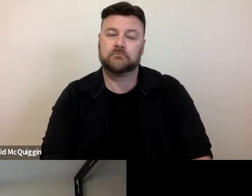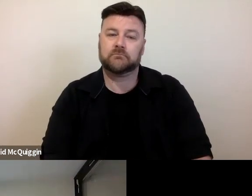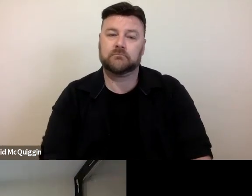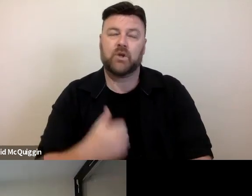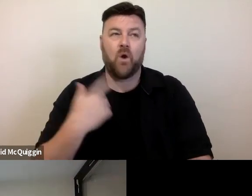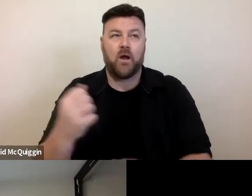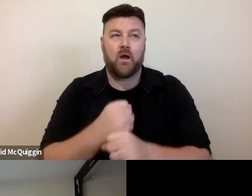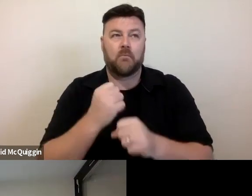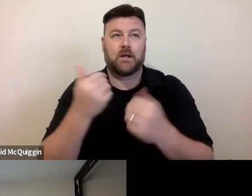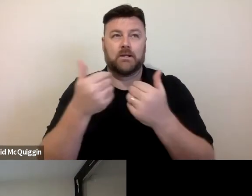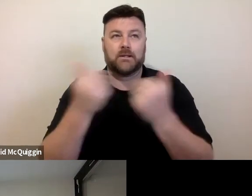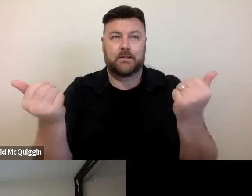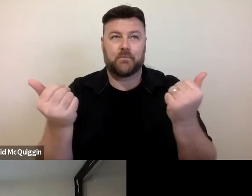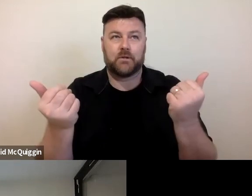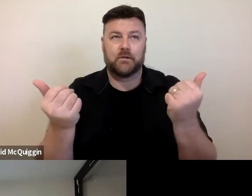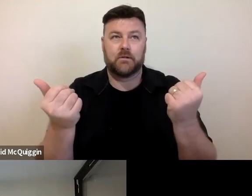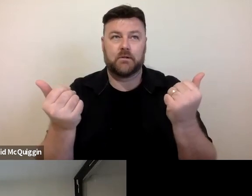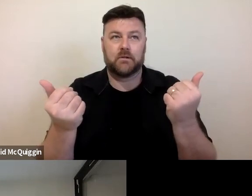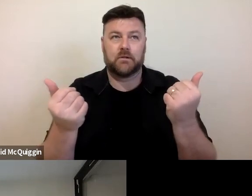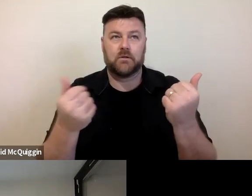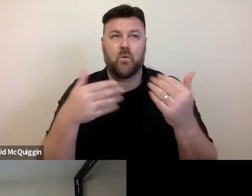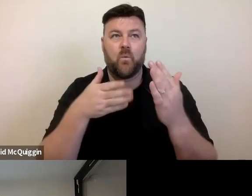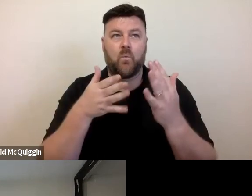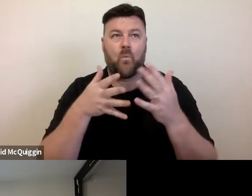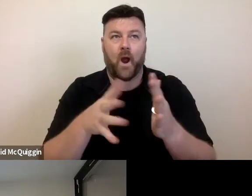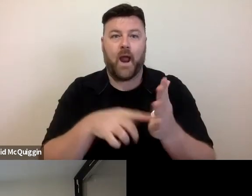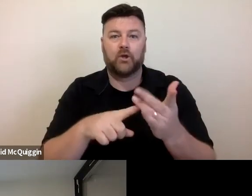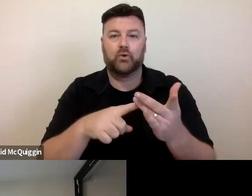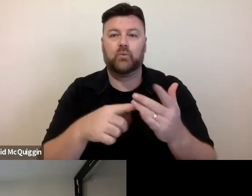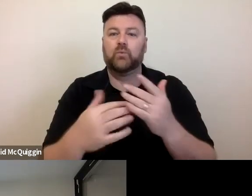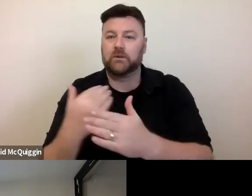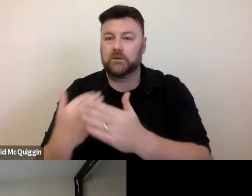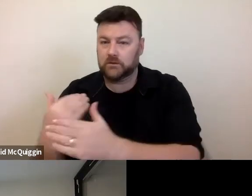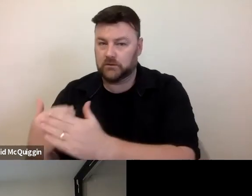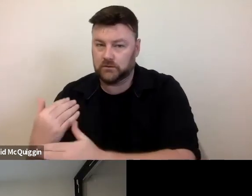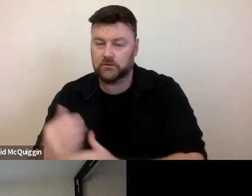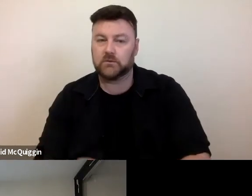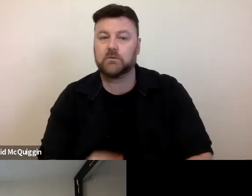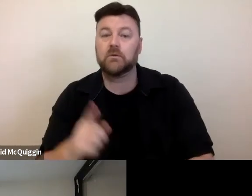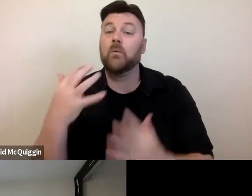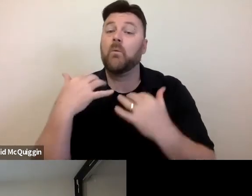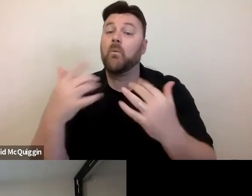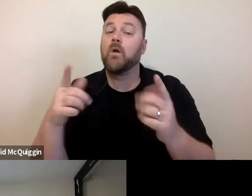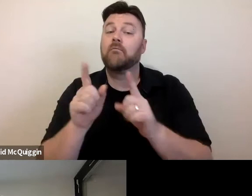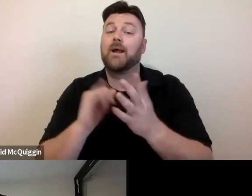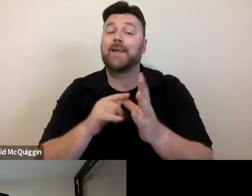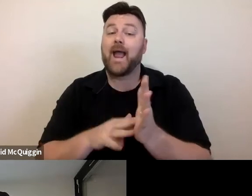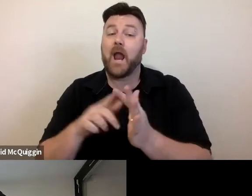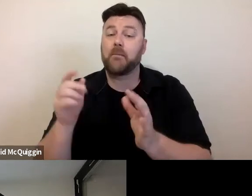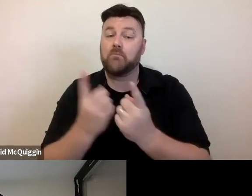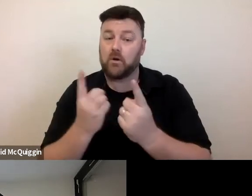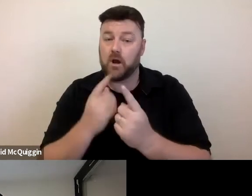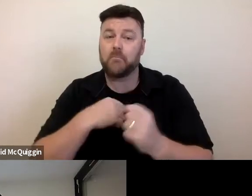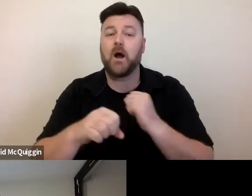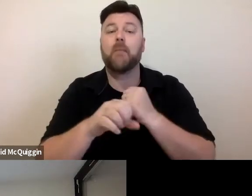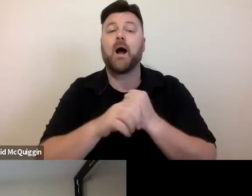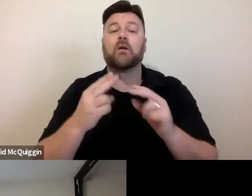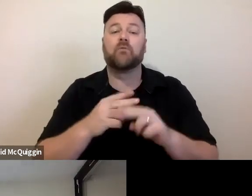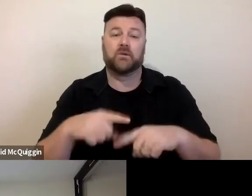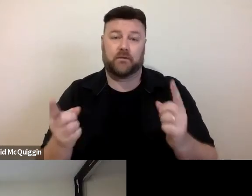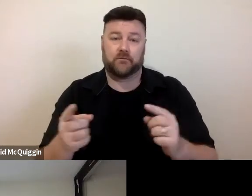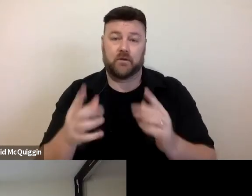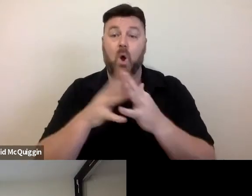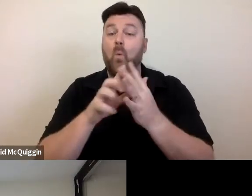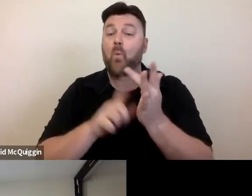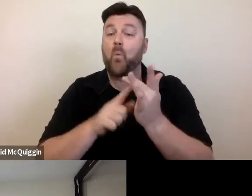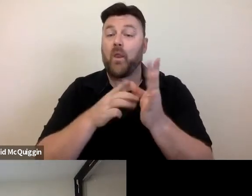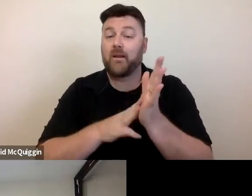William Price, that's exactly it.